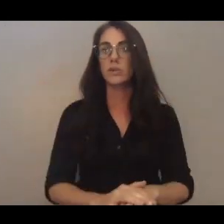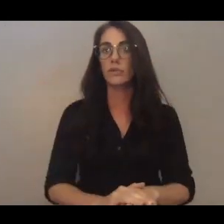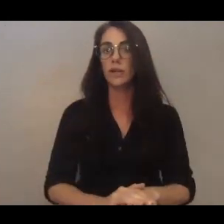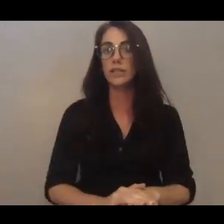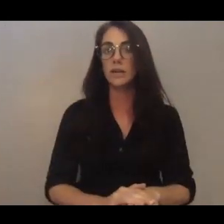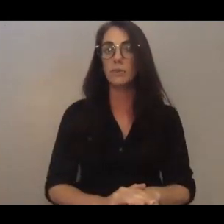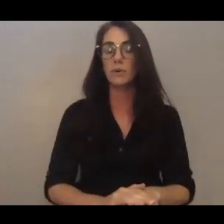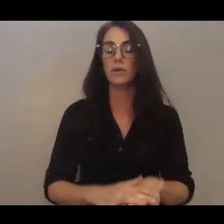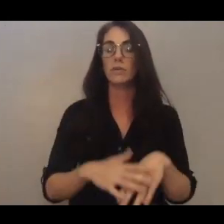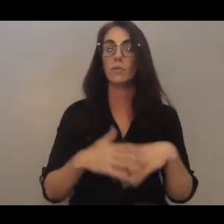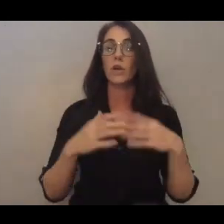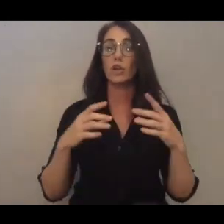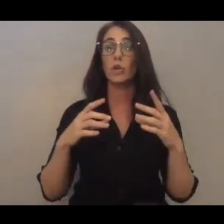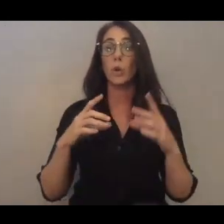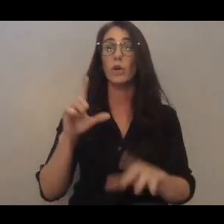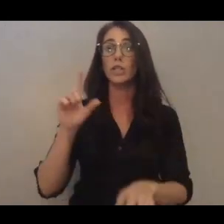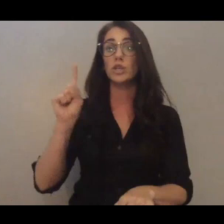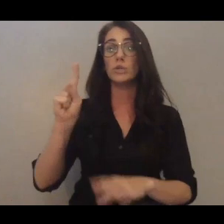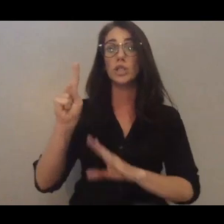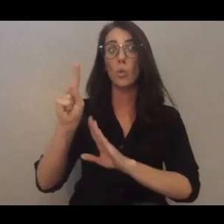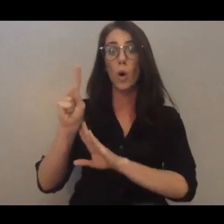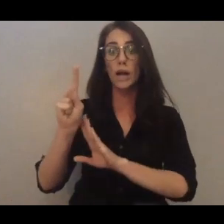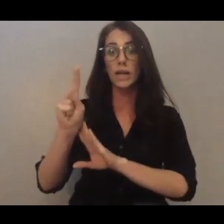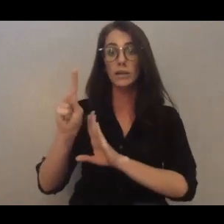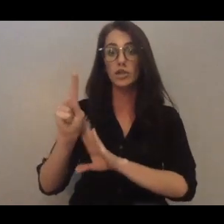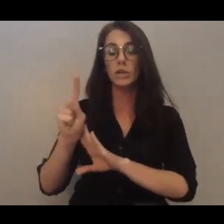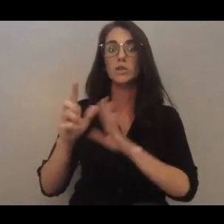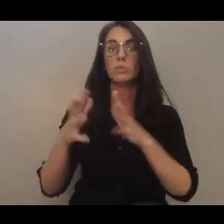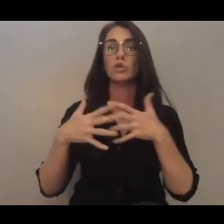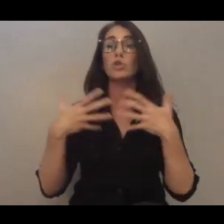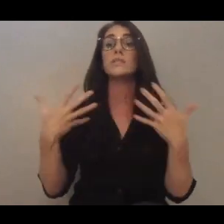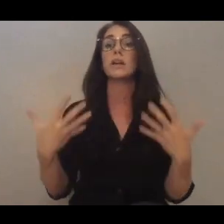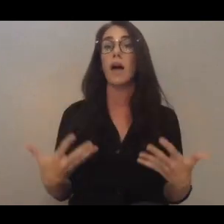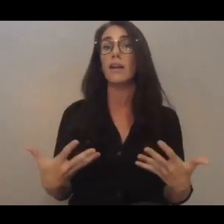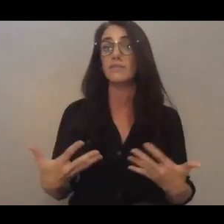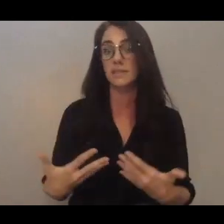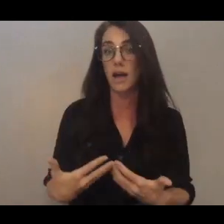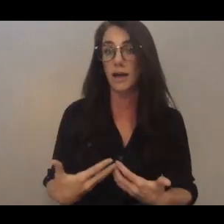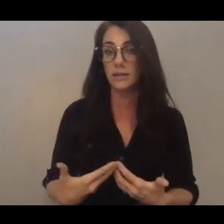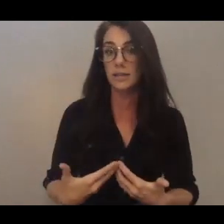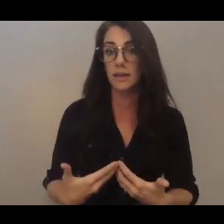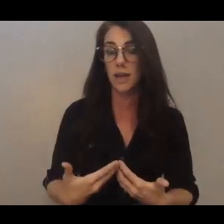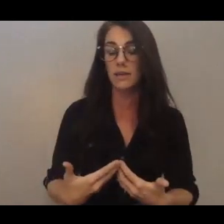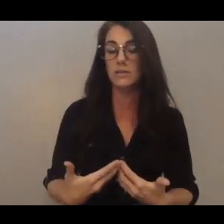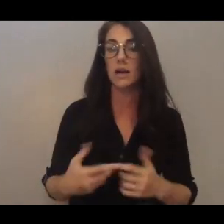So for example we were going to use the one hand shape to produce a lot of signs in ASL